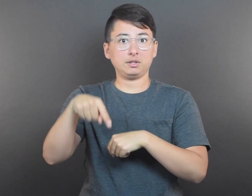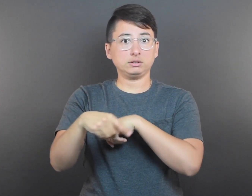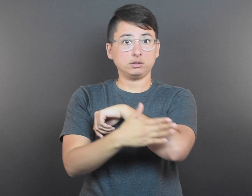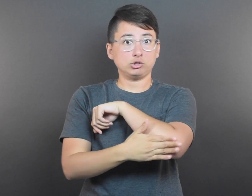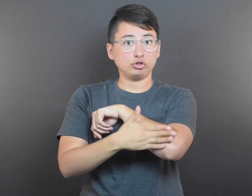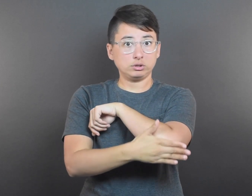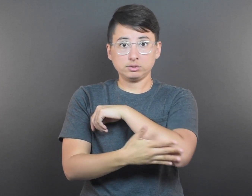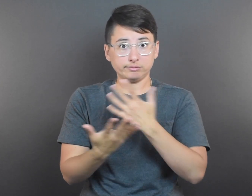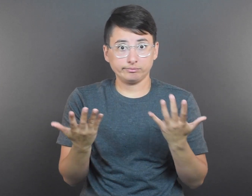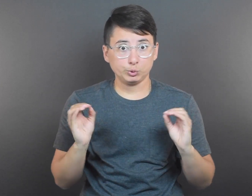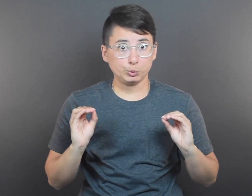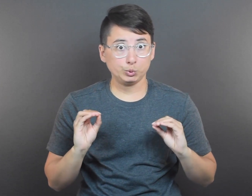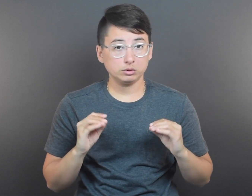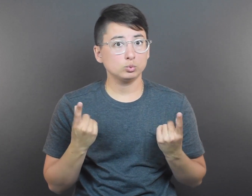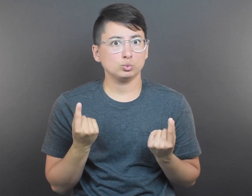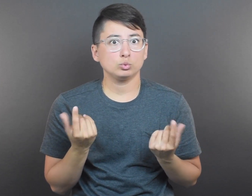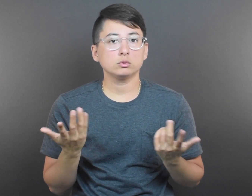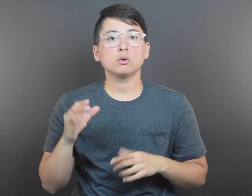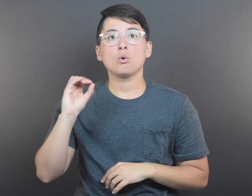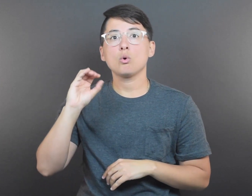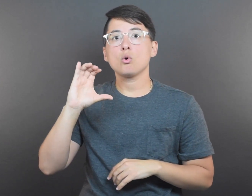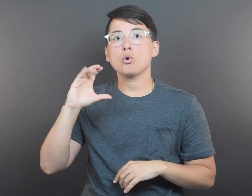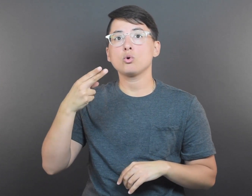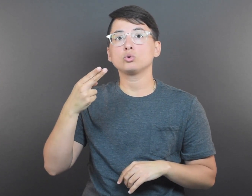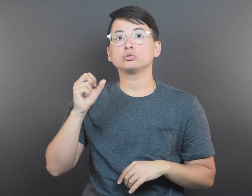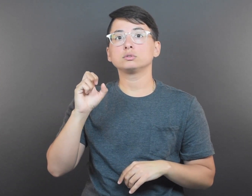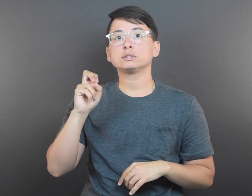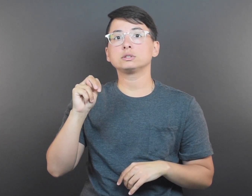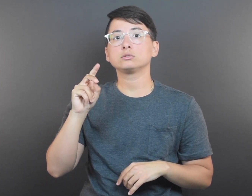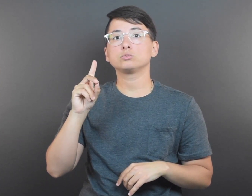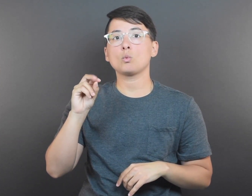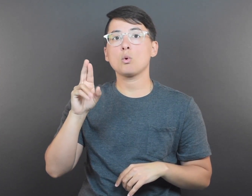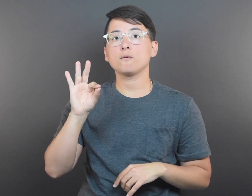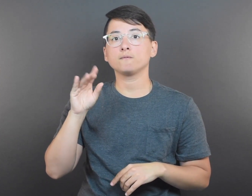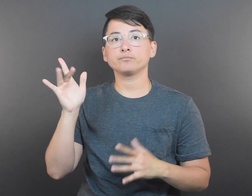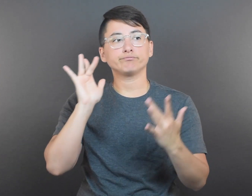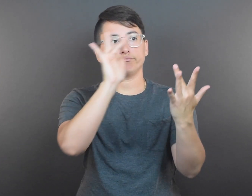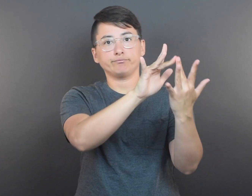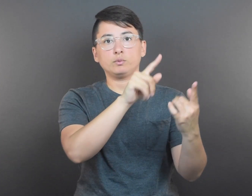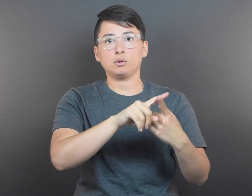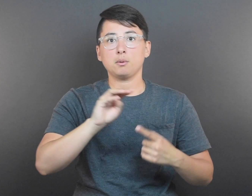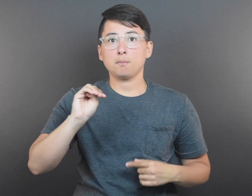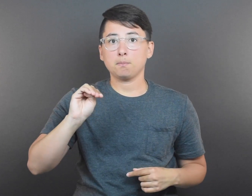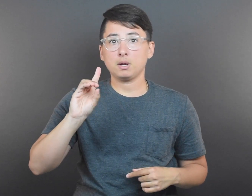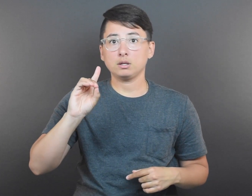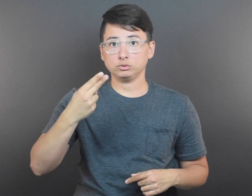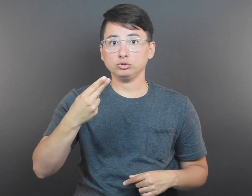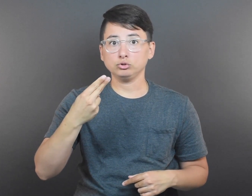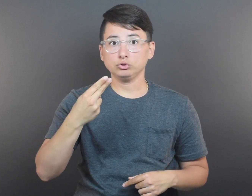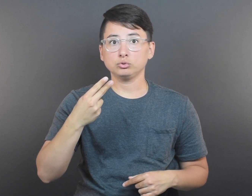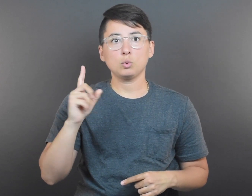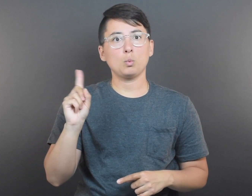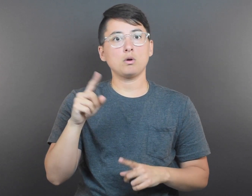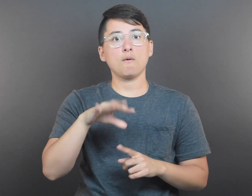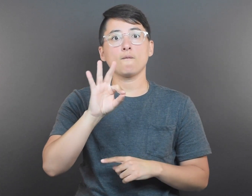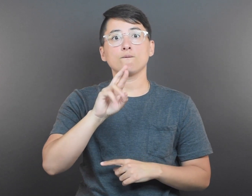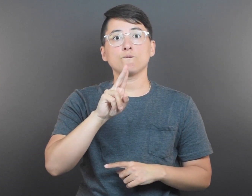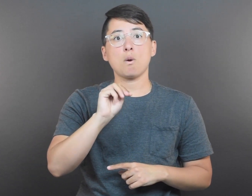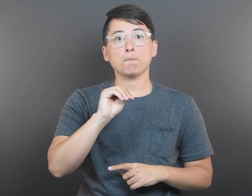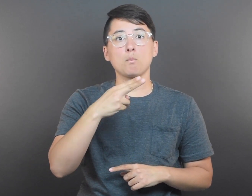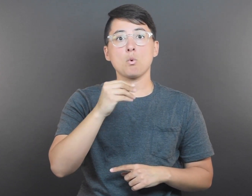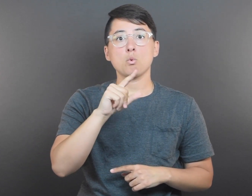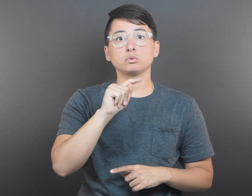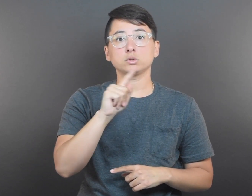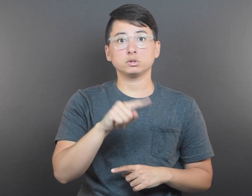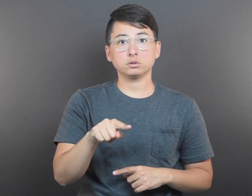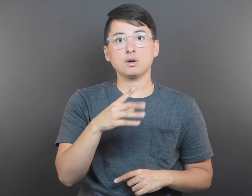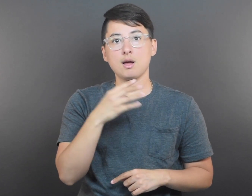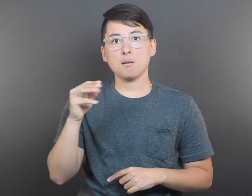reached out to MDH, where Frumholtz and Marisol Chiclana-Ayala were working to stand up a